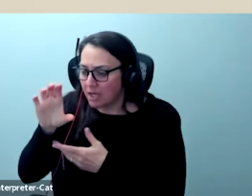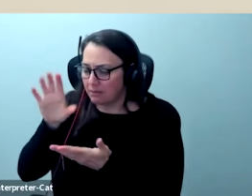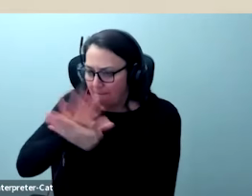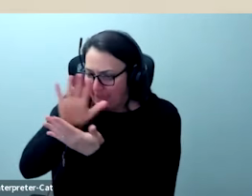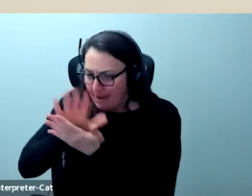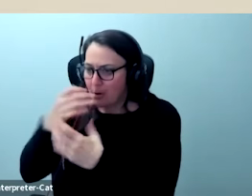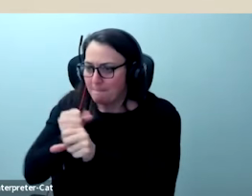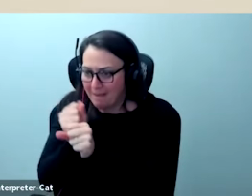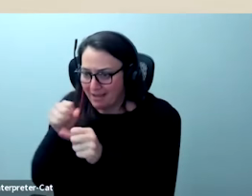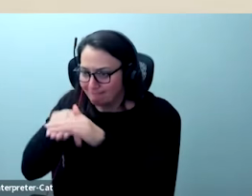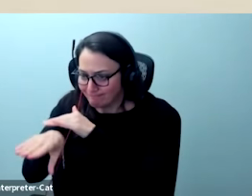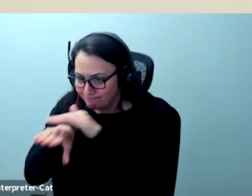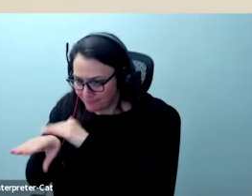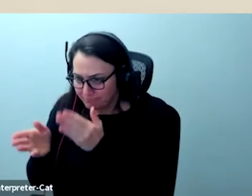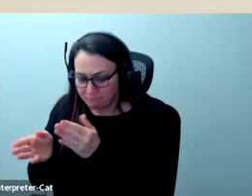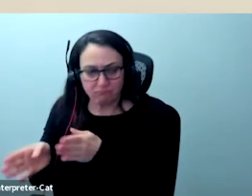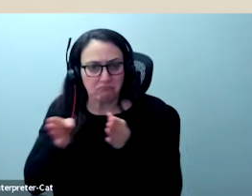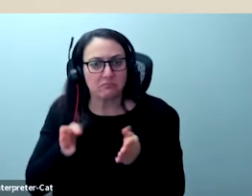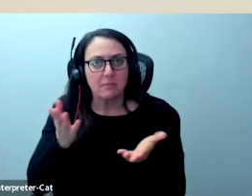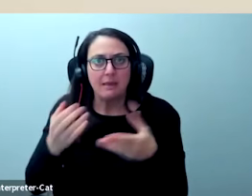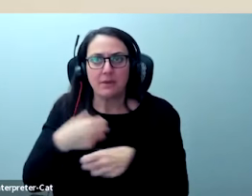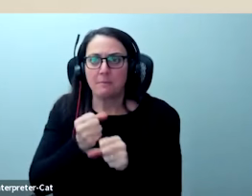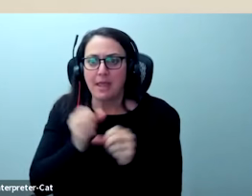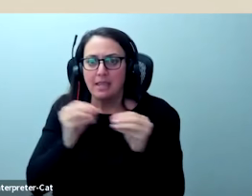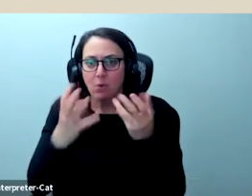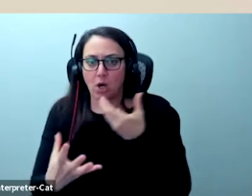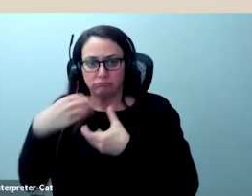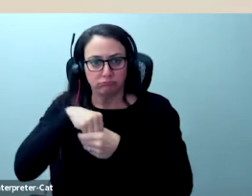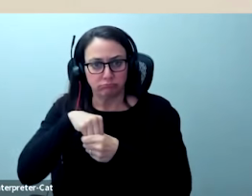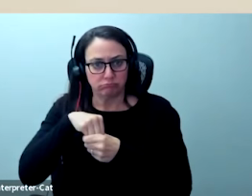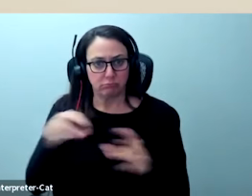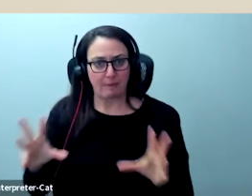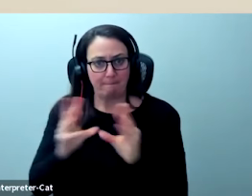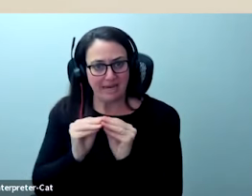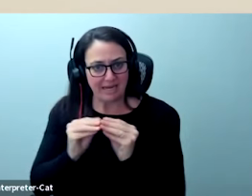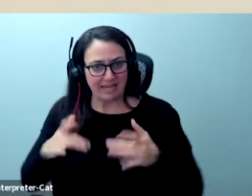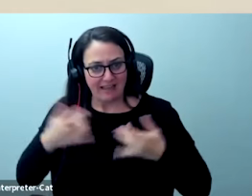perhaps you are starting to create more of an inclusive and accessible meeting and event environment.